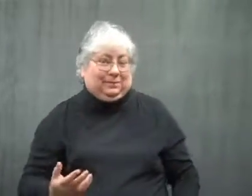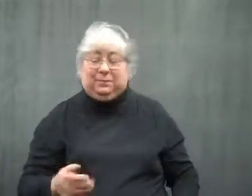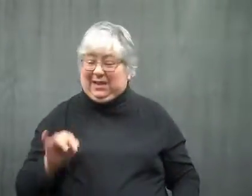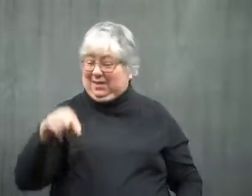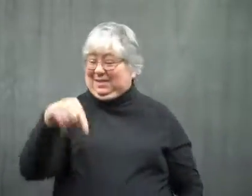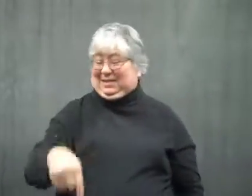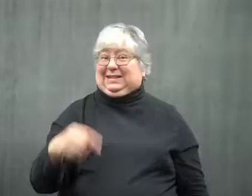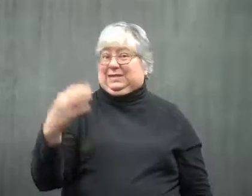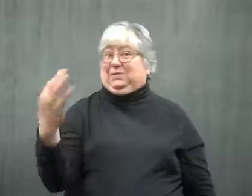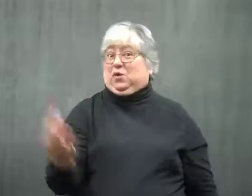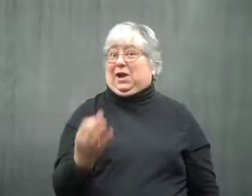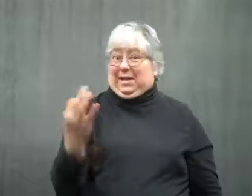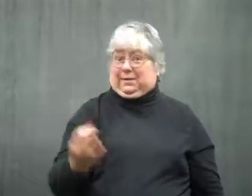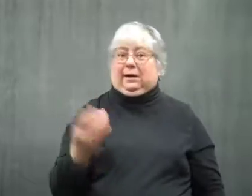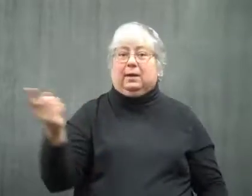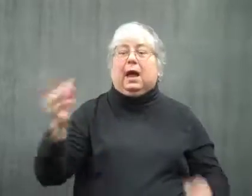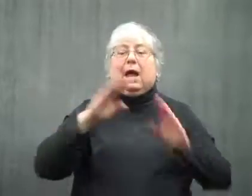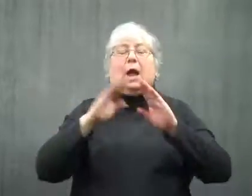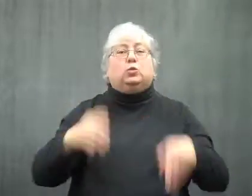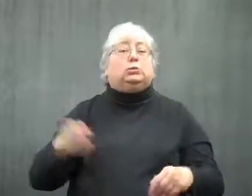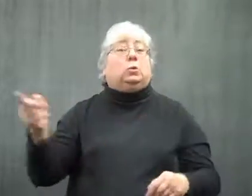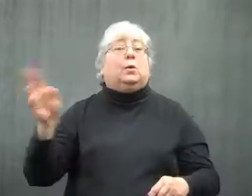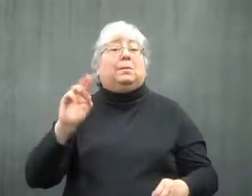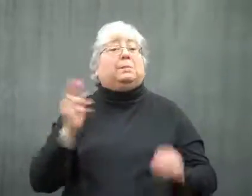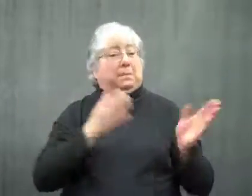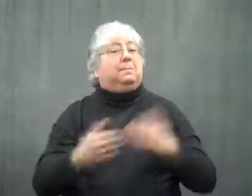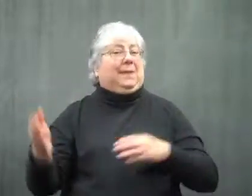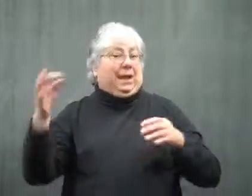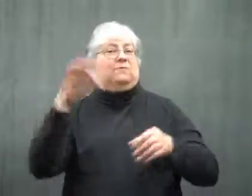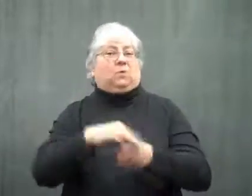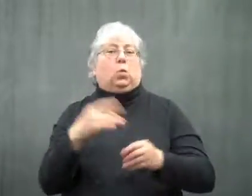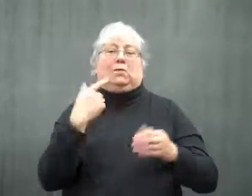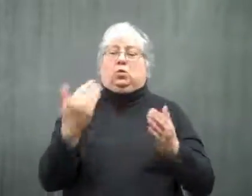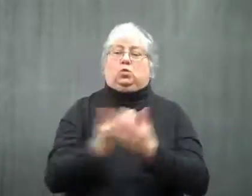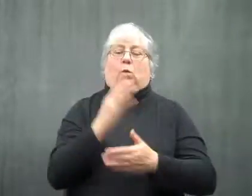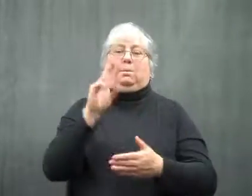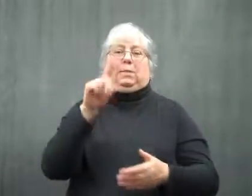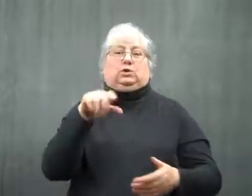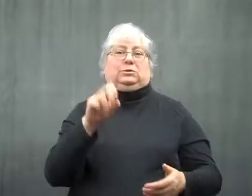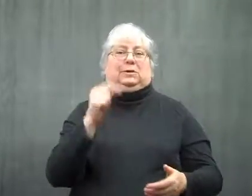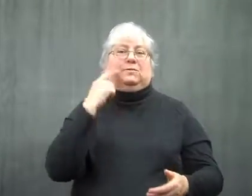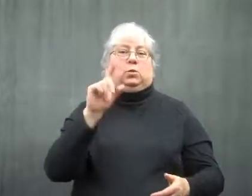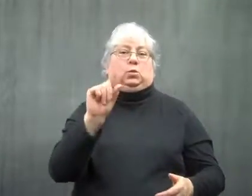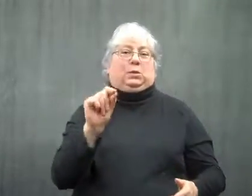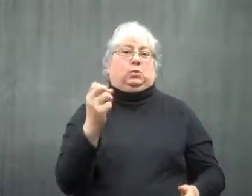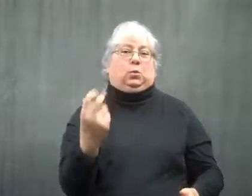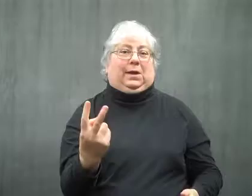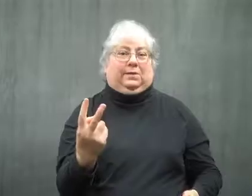The House Republicans plan to vote on a new budget for 2012 this Friday.